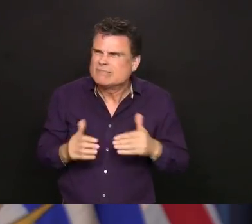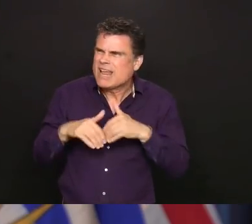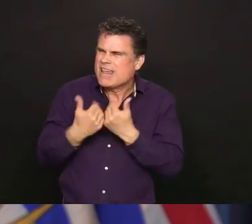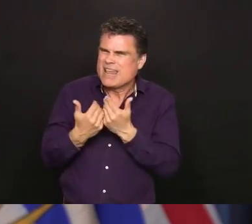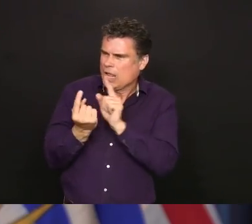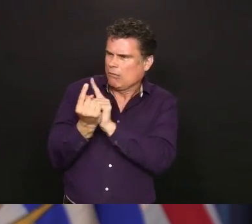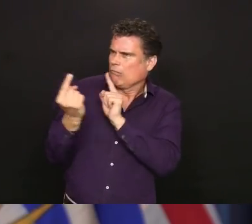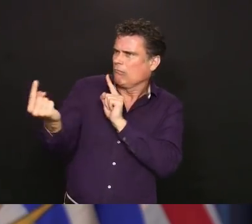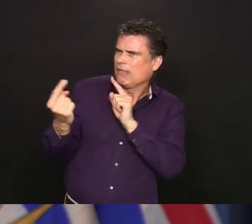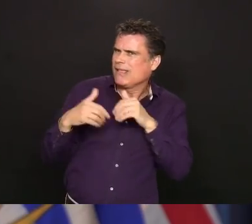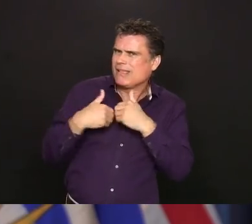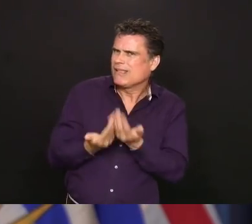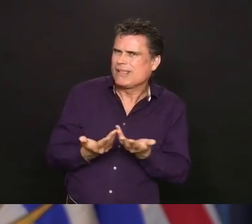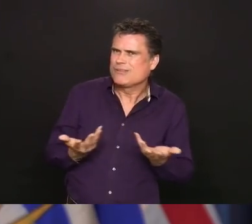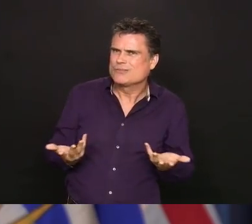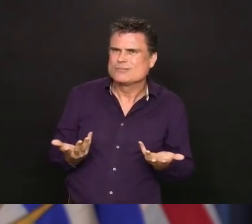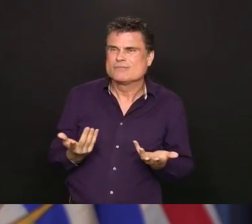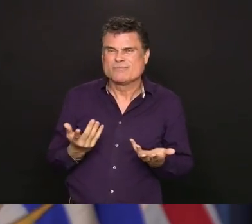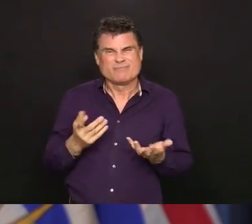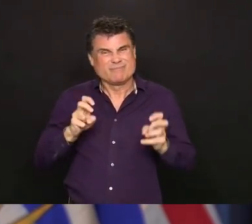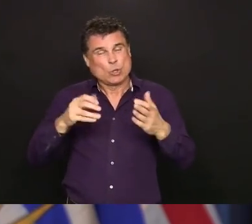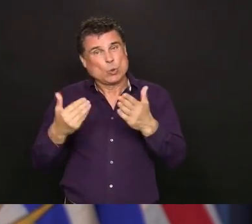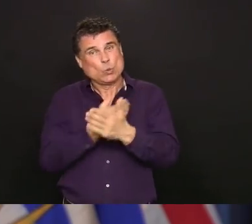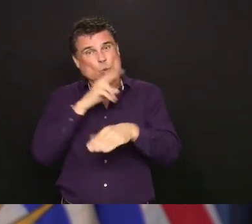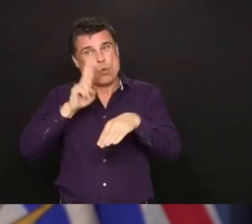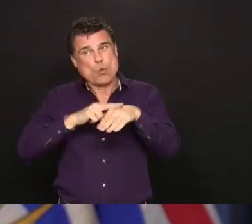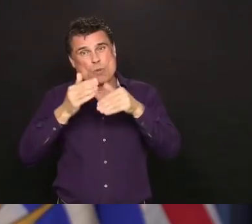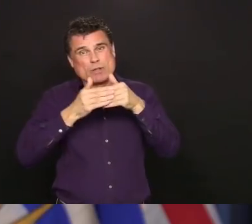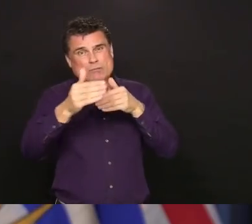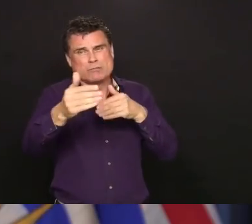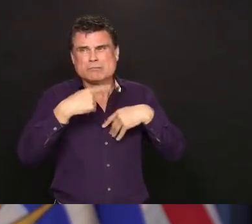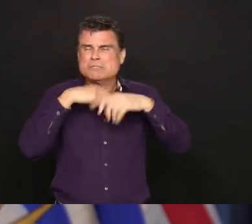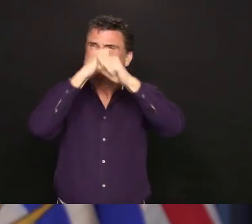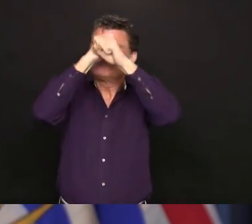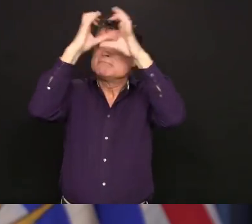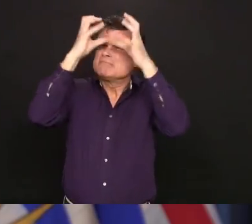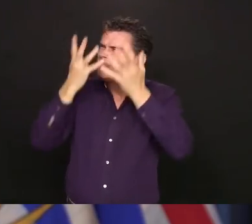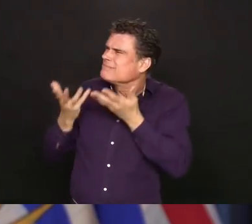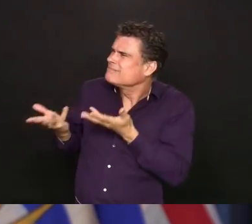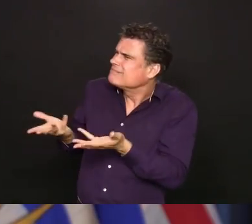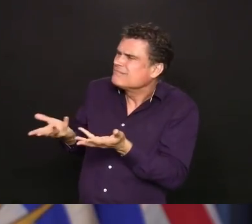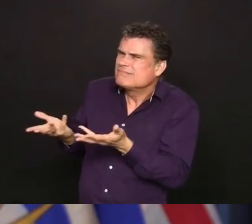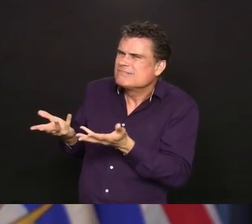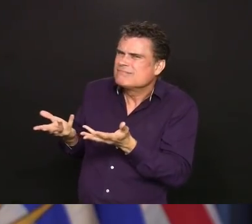look in the new normal? Businesses would have to be able to deal with a level of